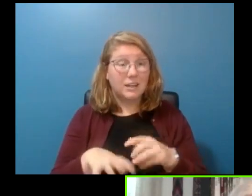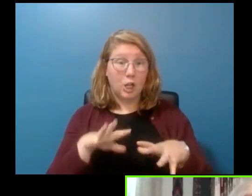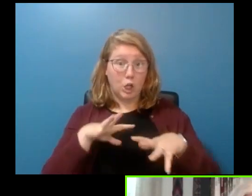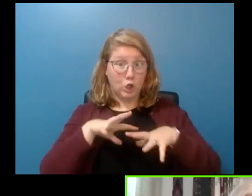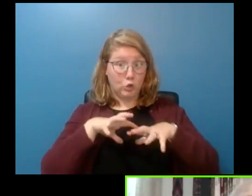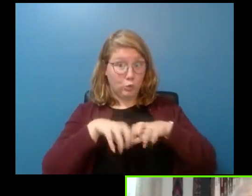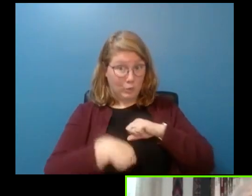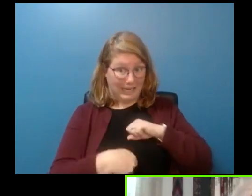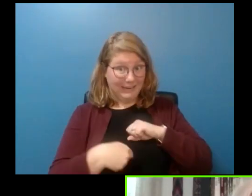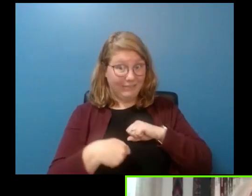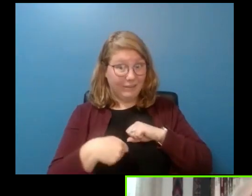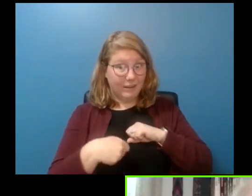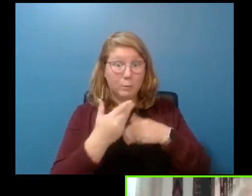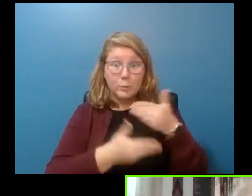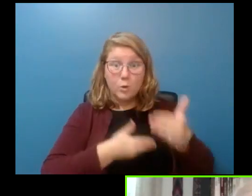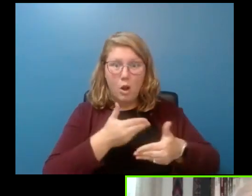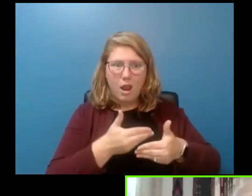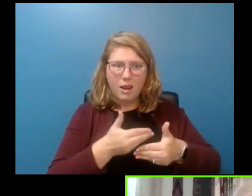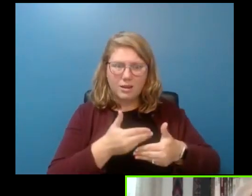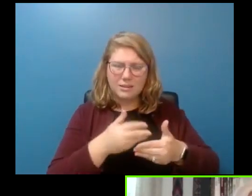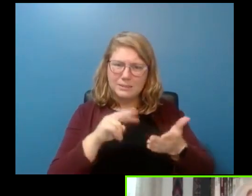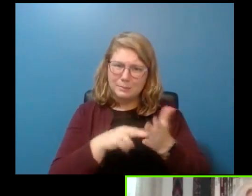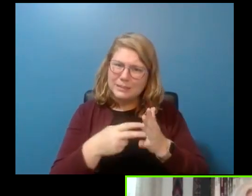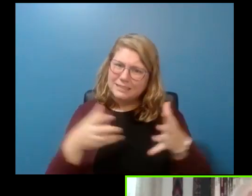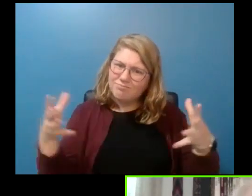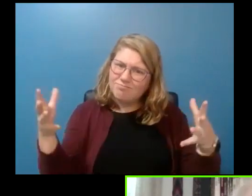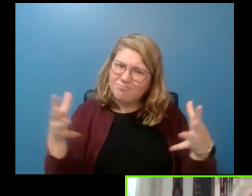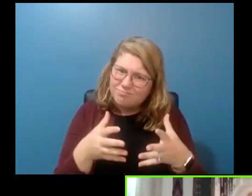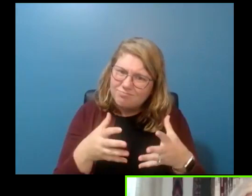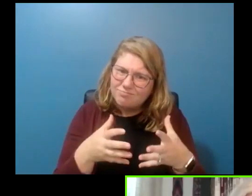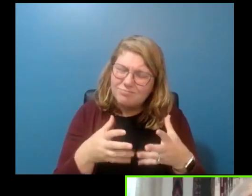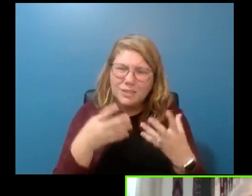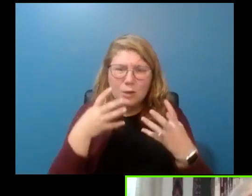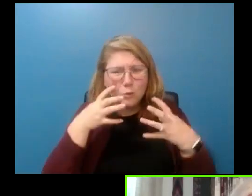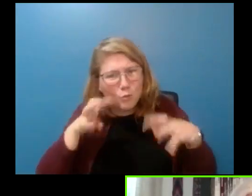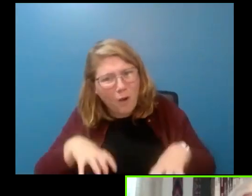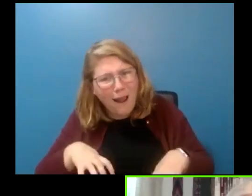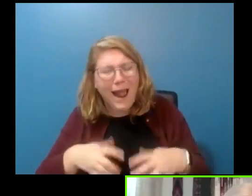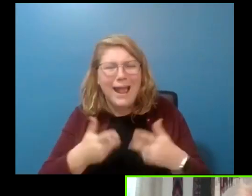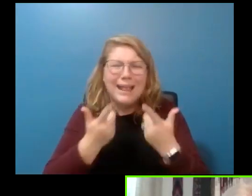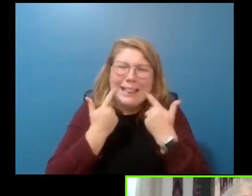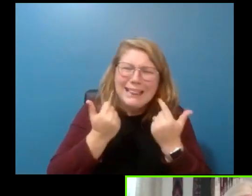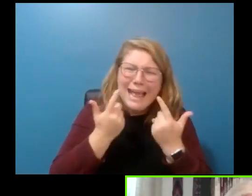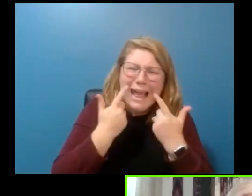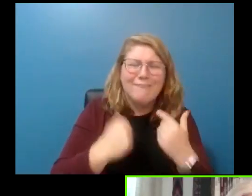And what I also call ambiguous loss or grief. It's something we really haven't talked about as